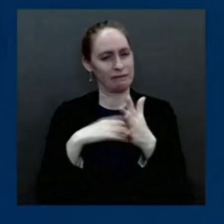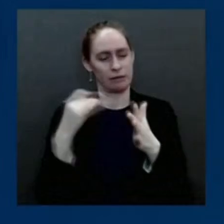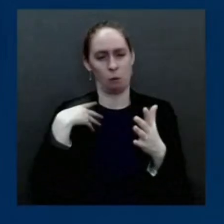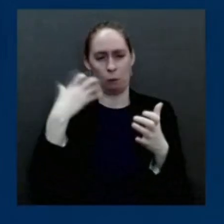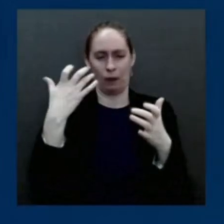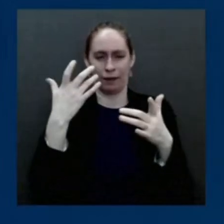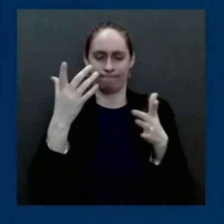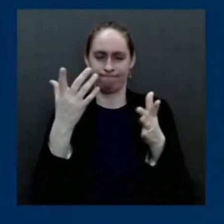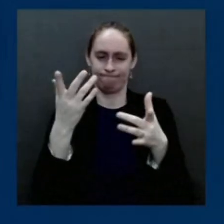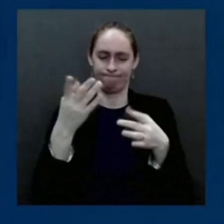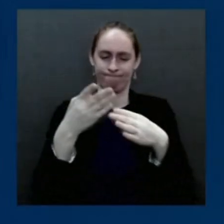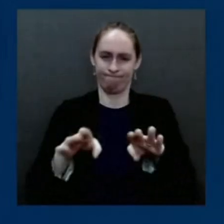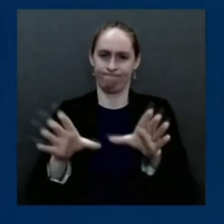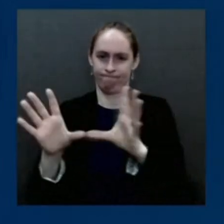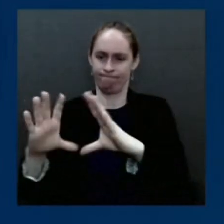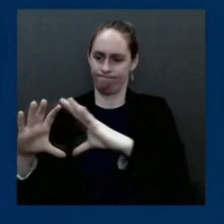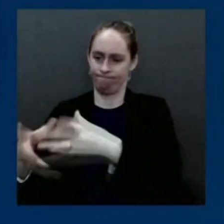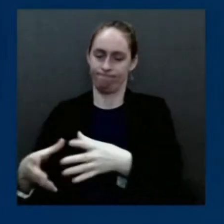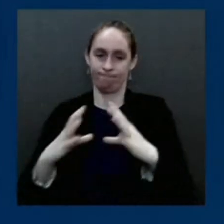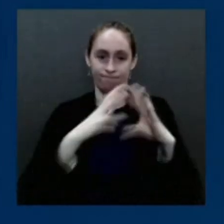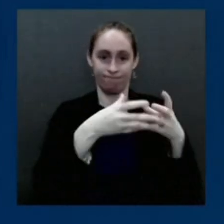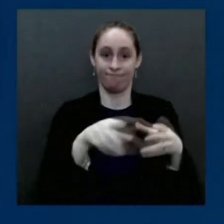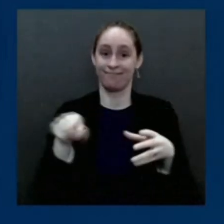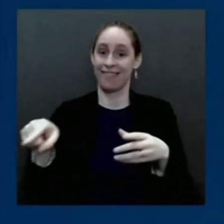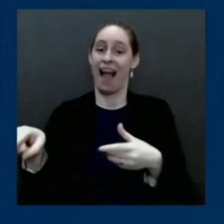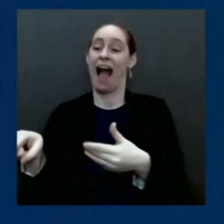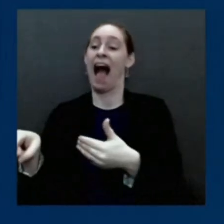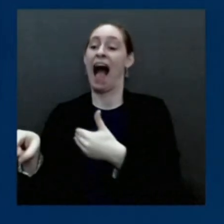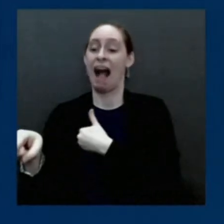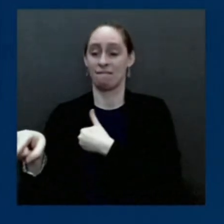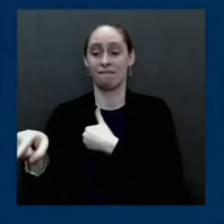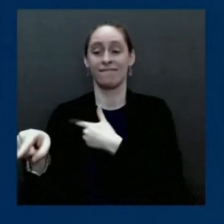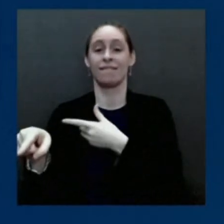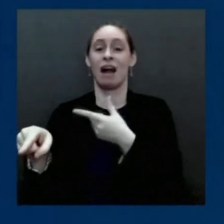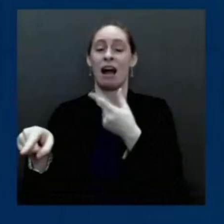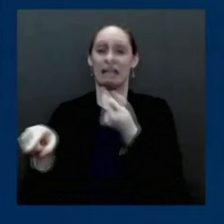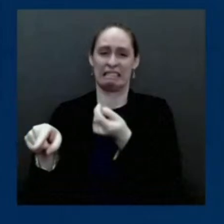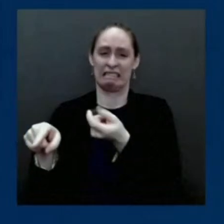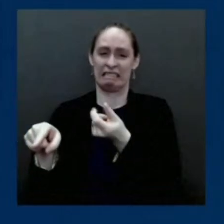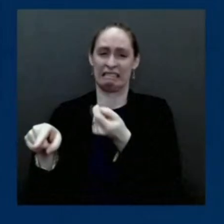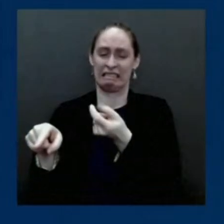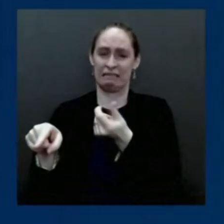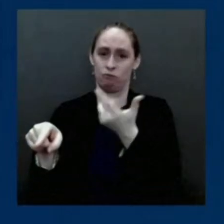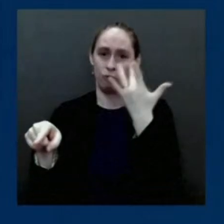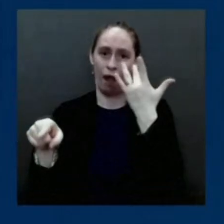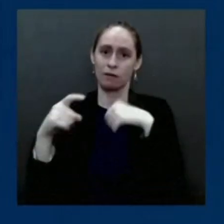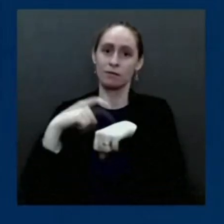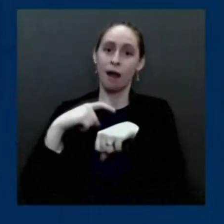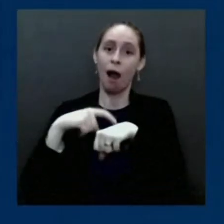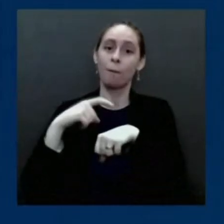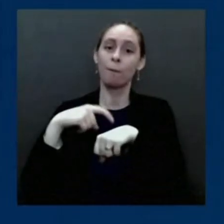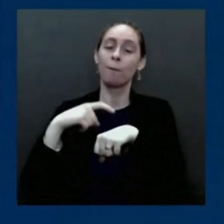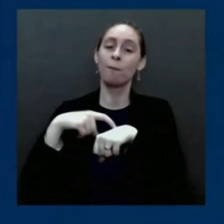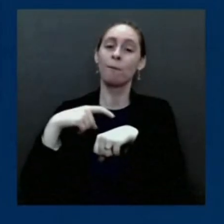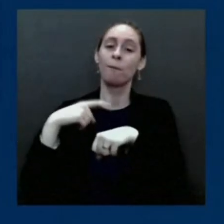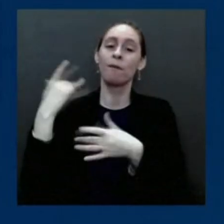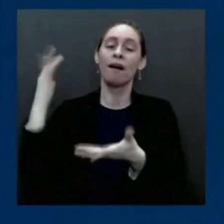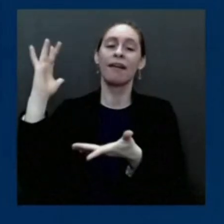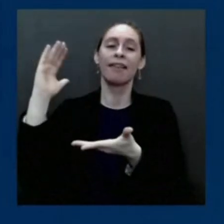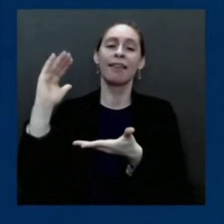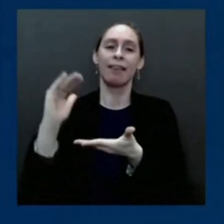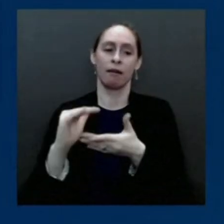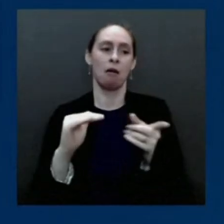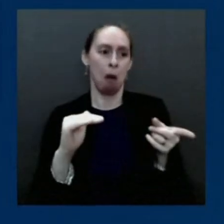SINCE THEY HAVE HAD QUITE A BIT